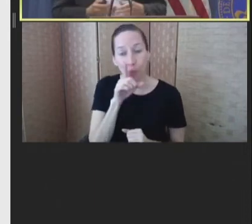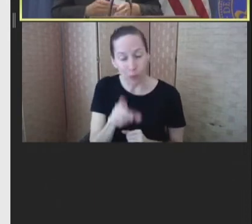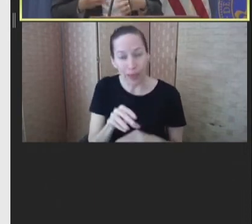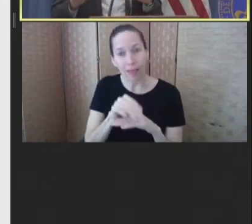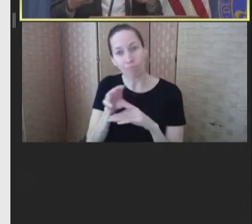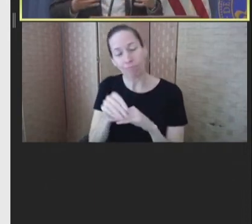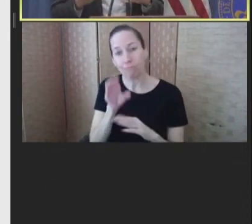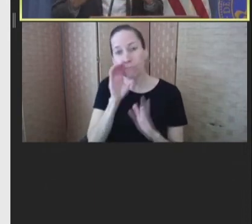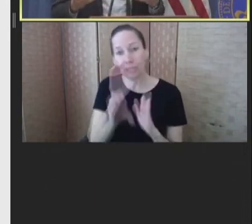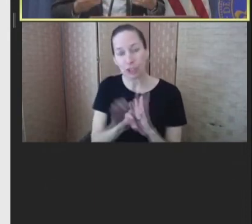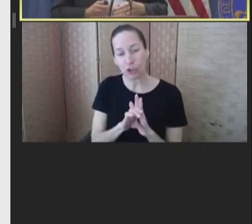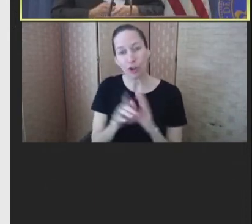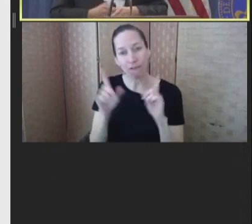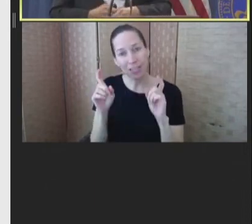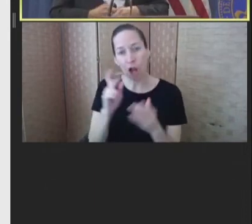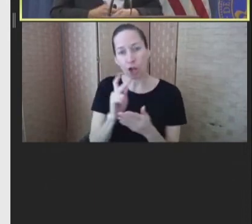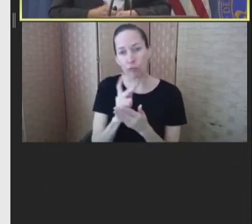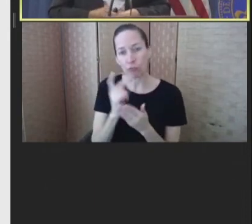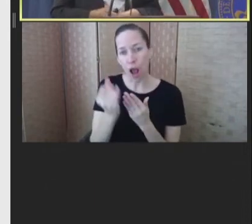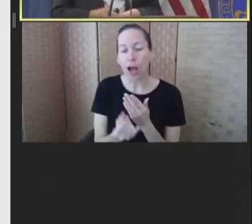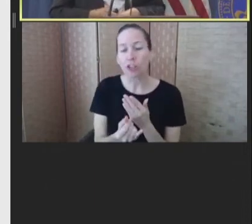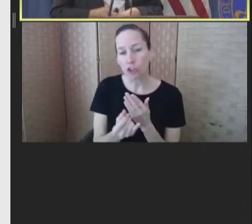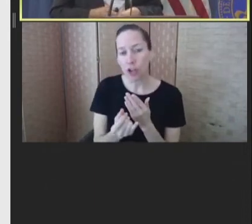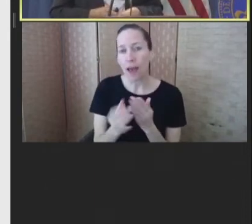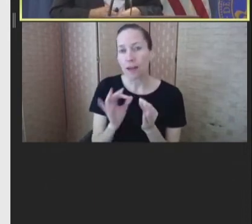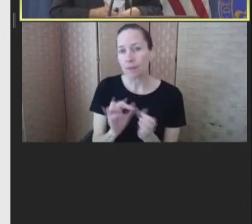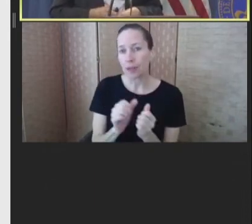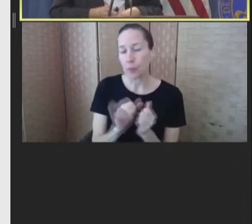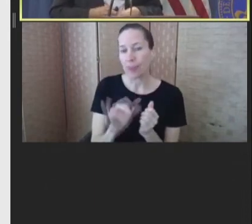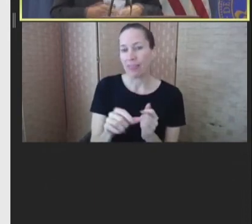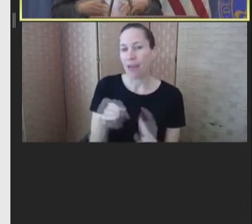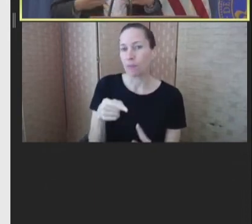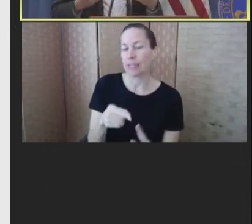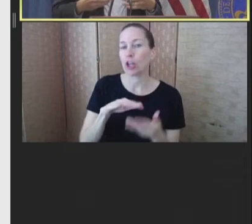project around highlighting families in this community -- and let's just think through,